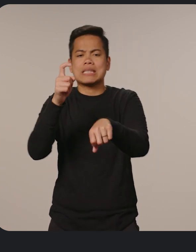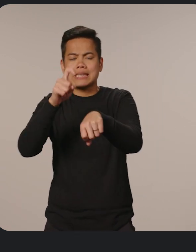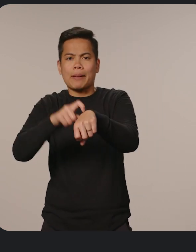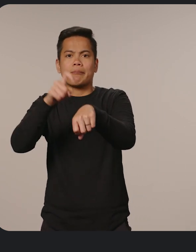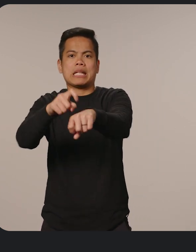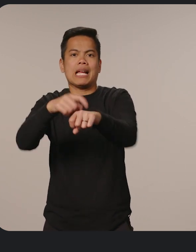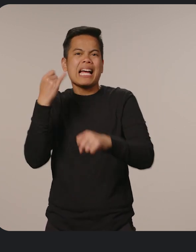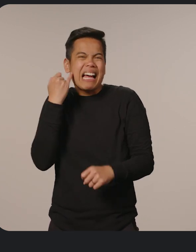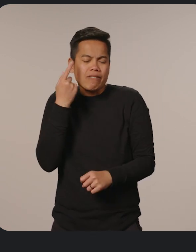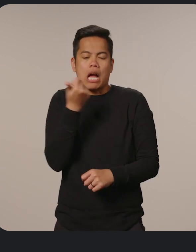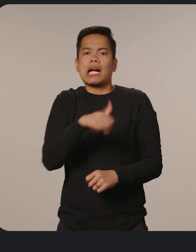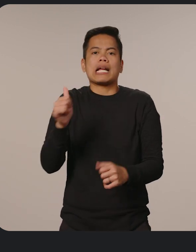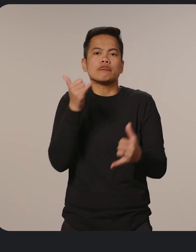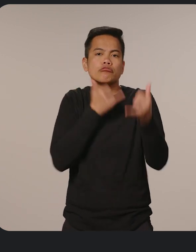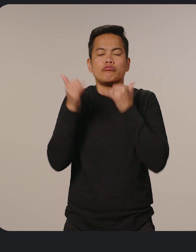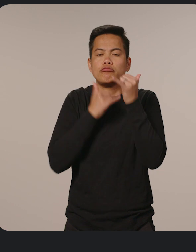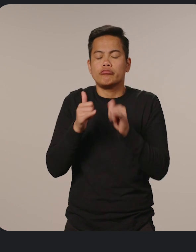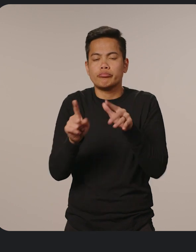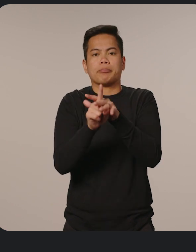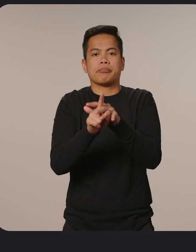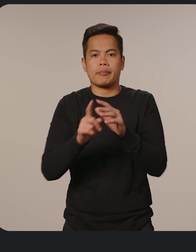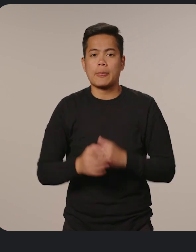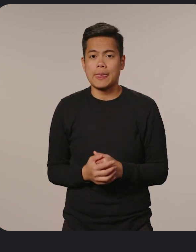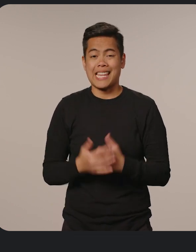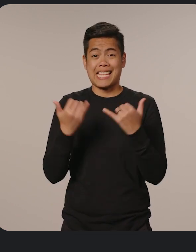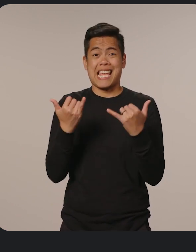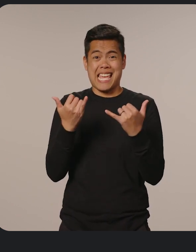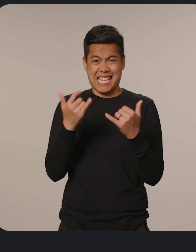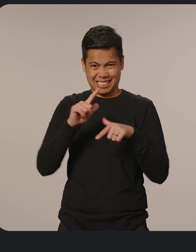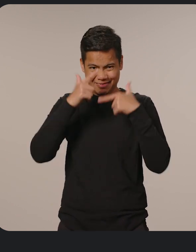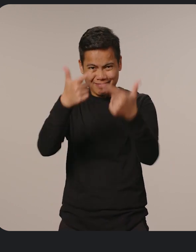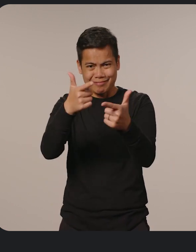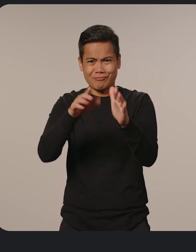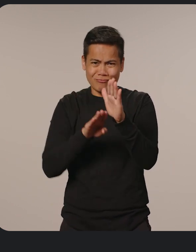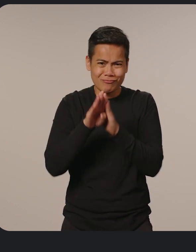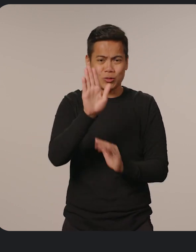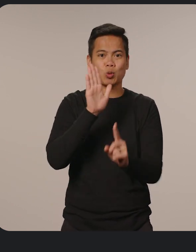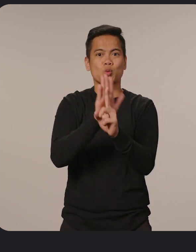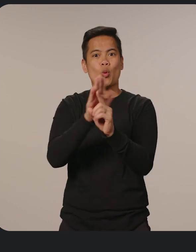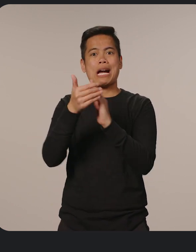and make it available for users to adopt and personalize. It's that easy.